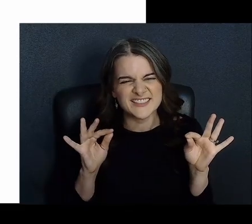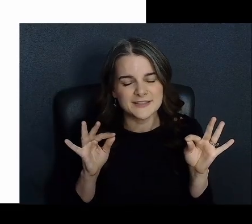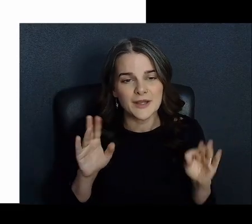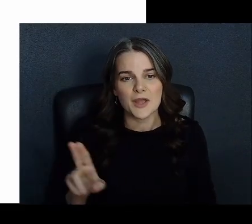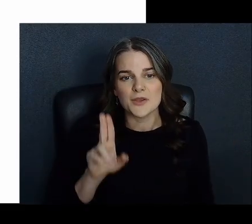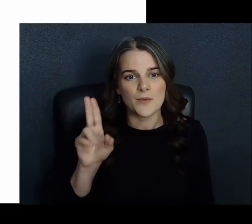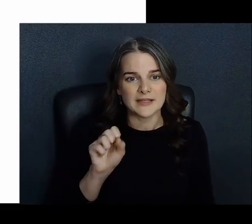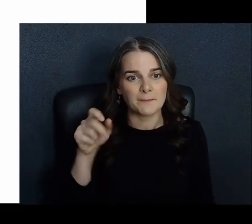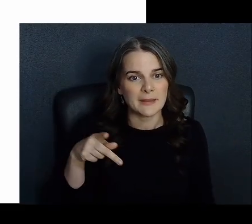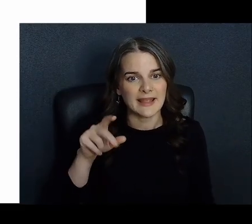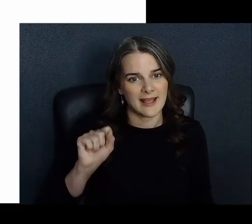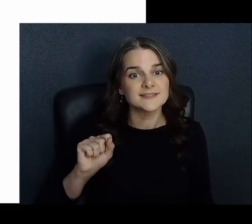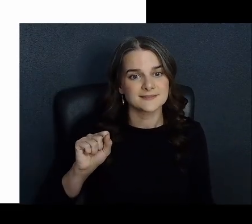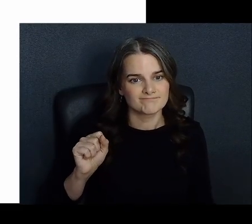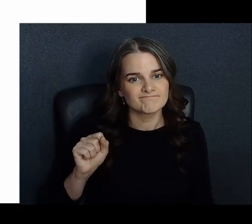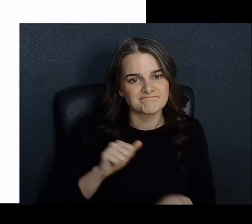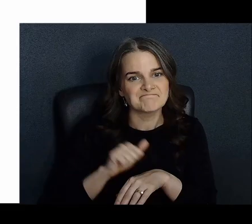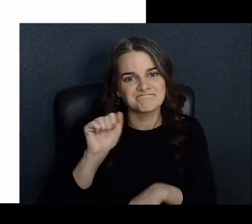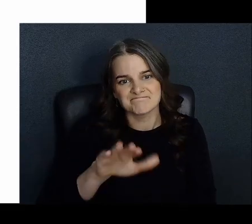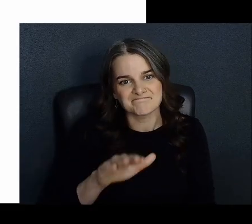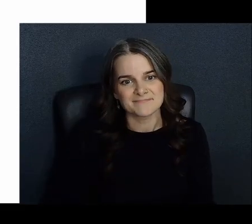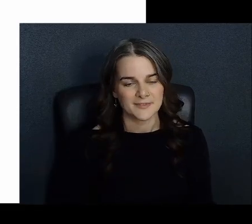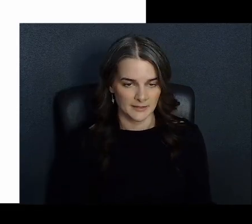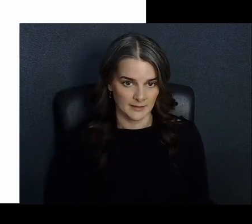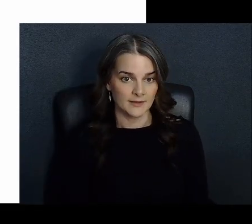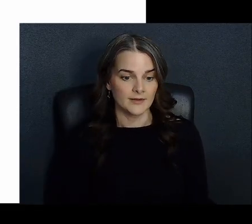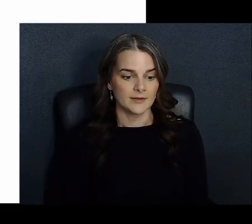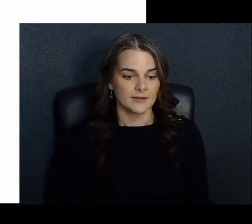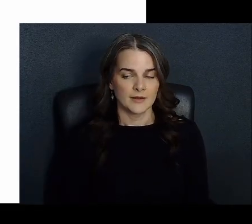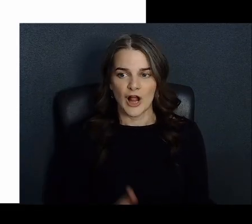And as soon as I get there. And it comes in a container like this, which